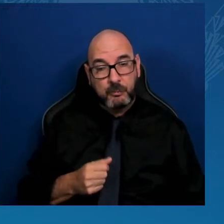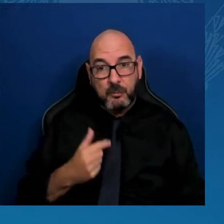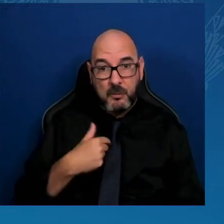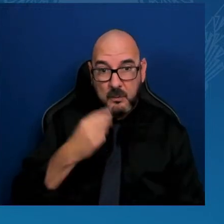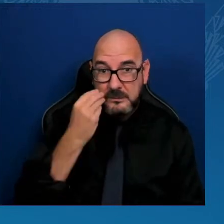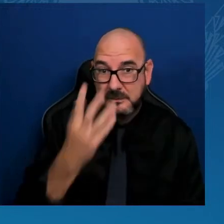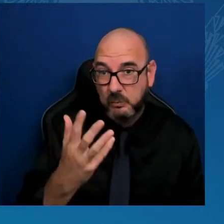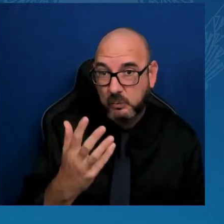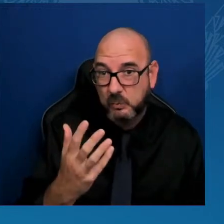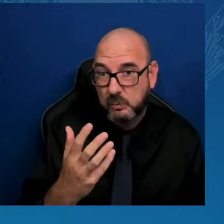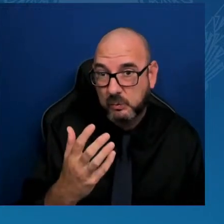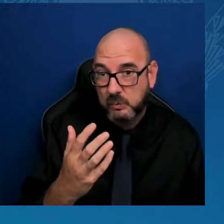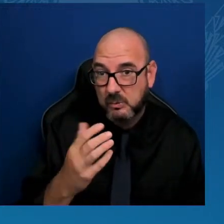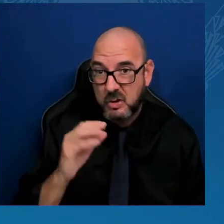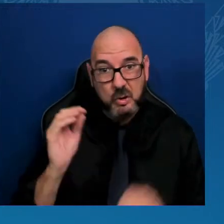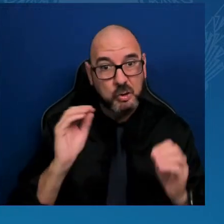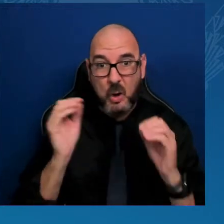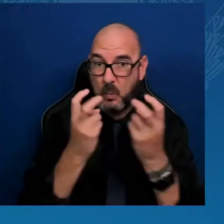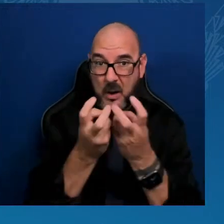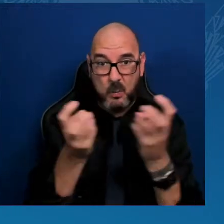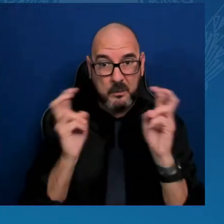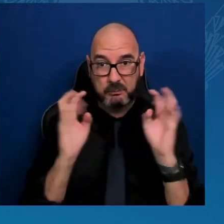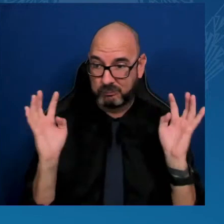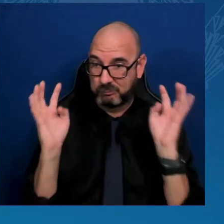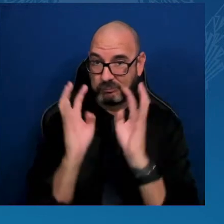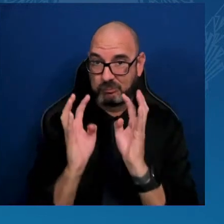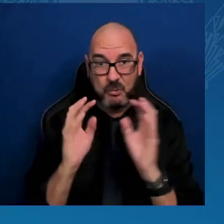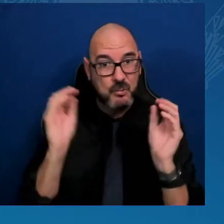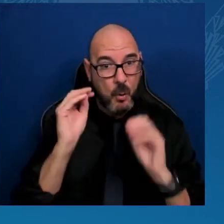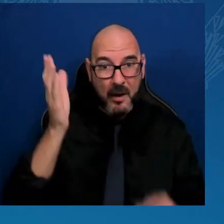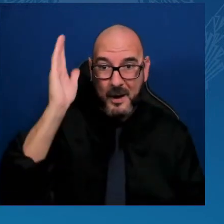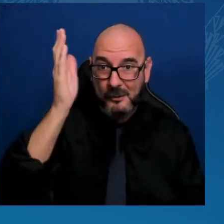no lecture, no invitation we will accept